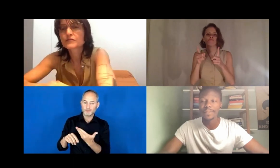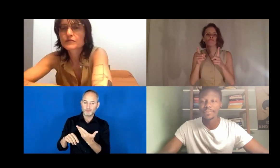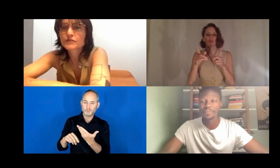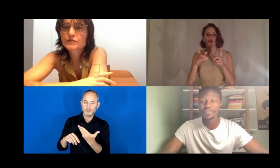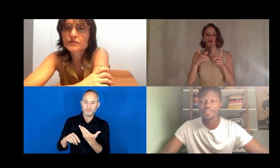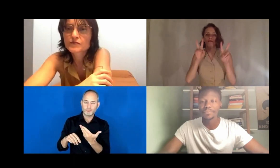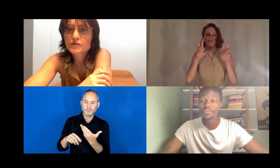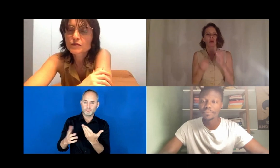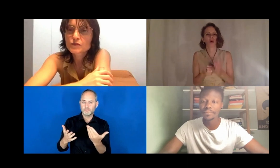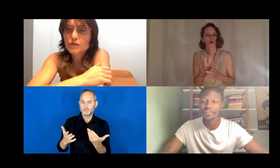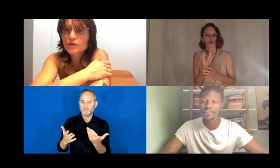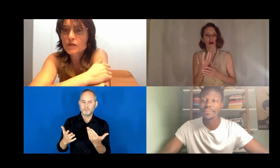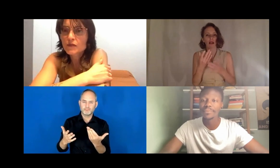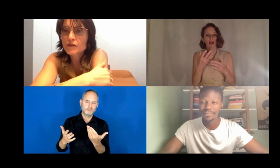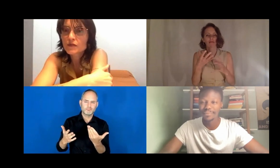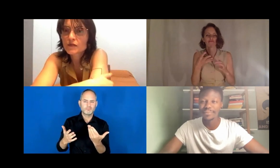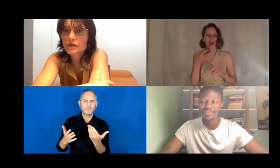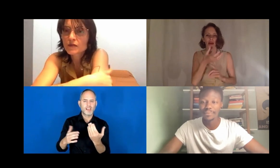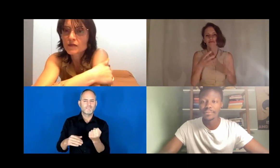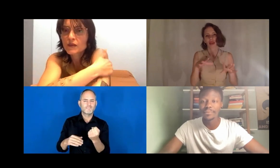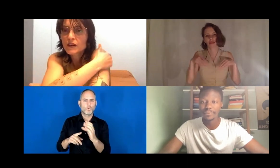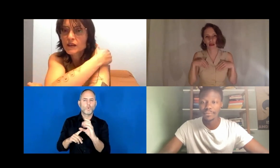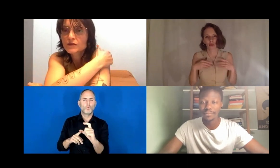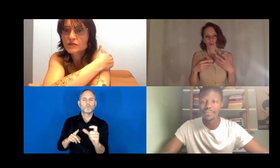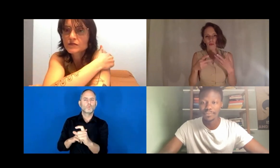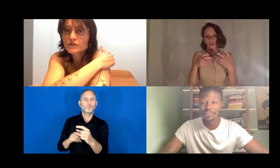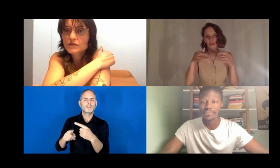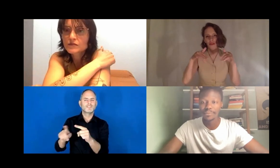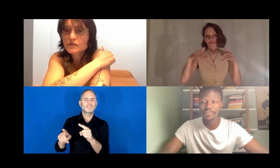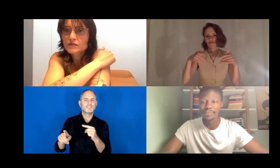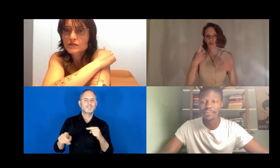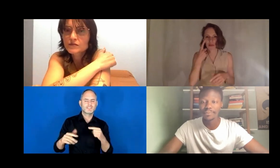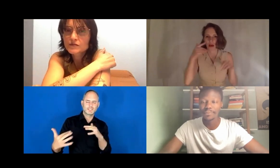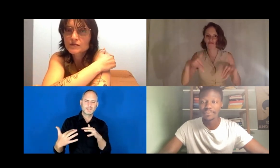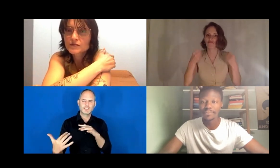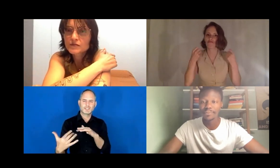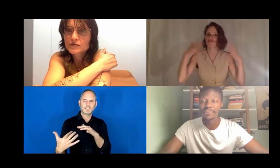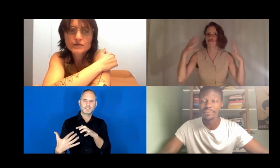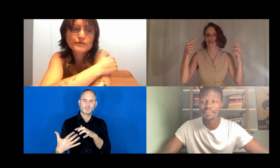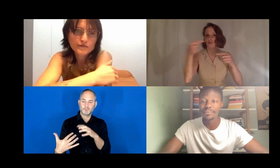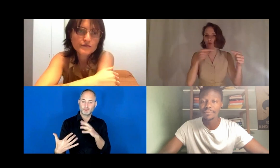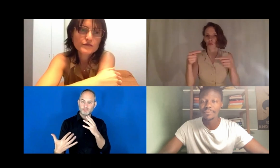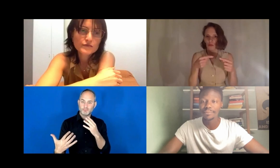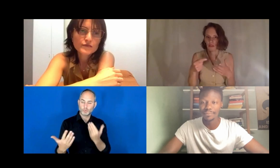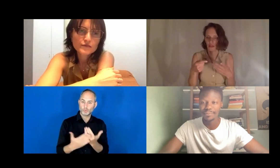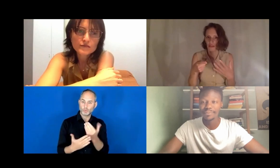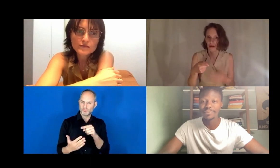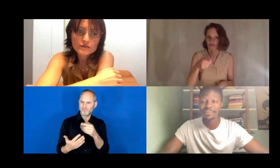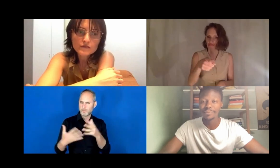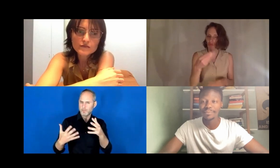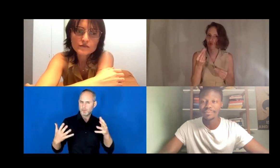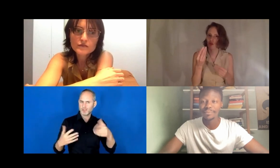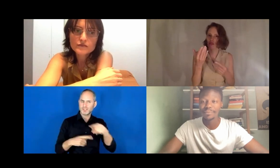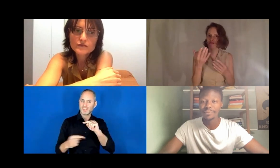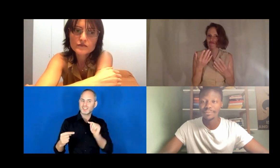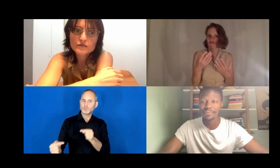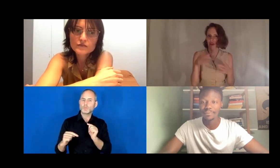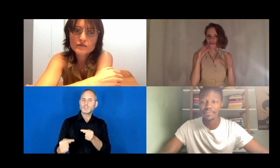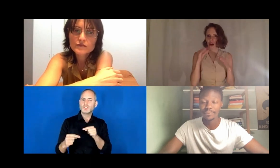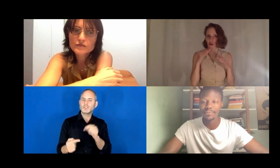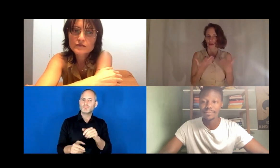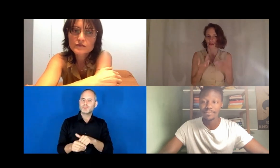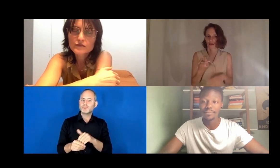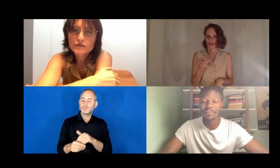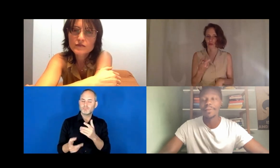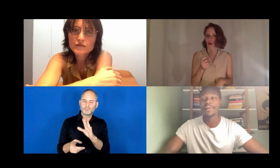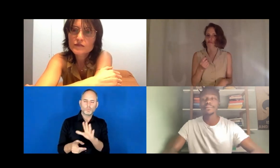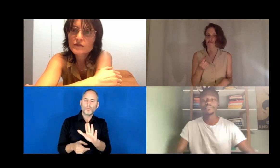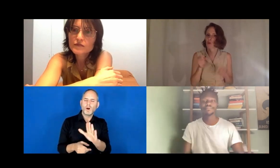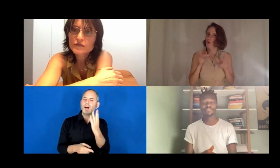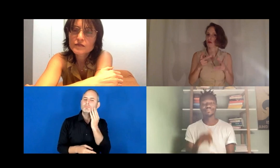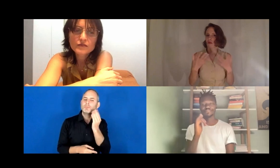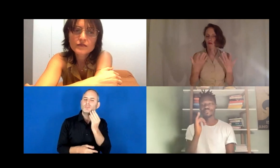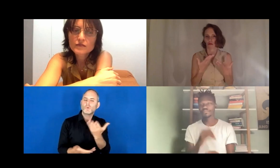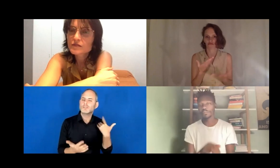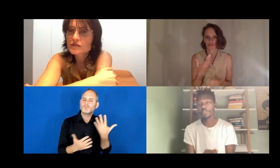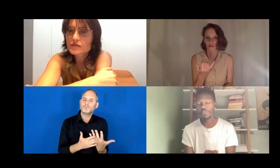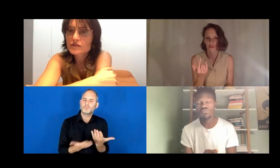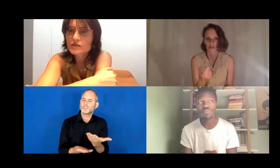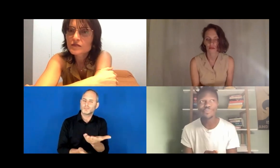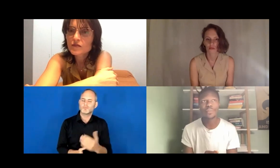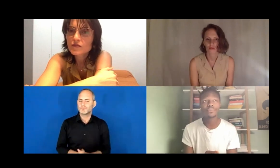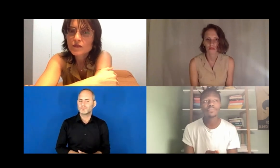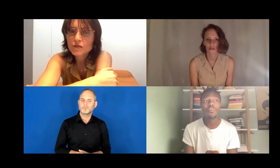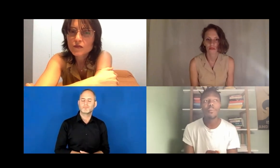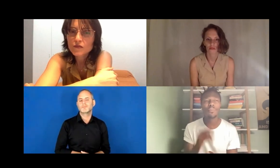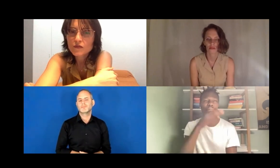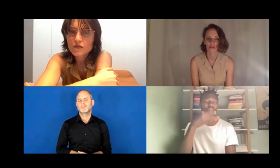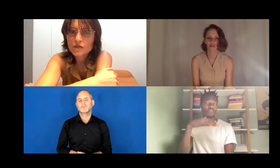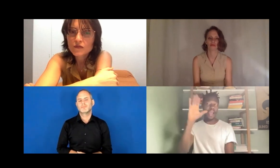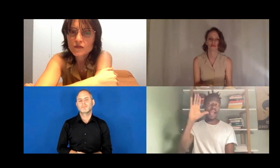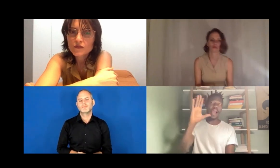what cultural prejudices are there in the hearing world? And what is your opinion on cultural appropriation?